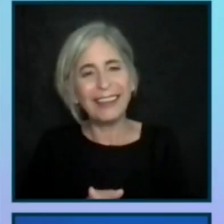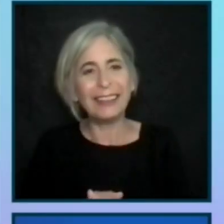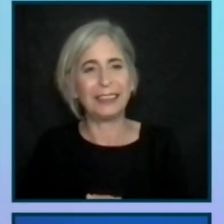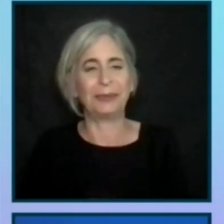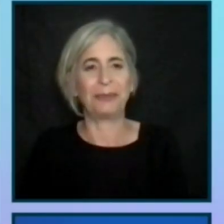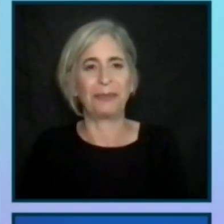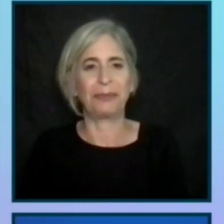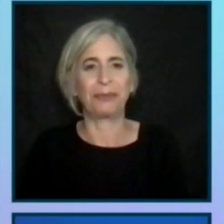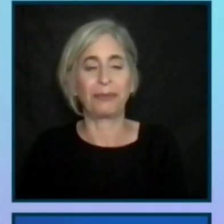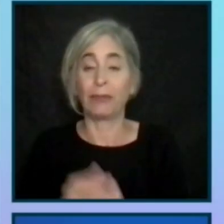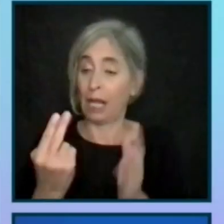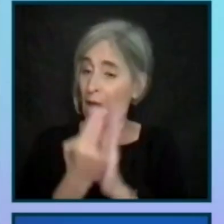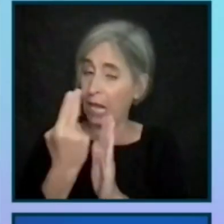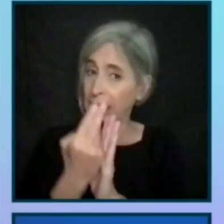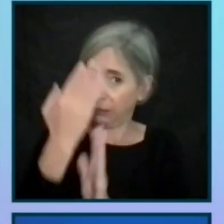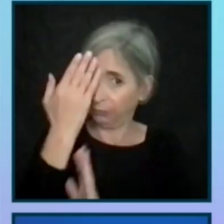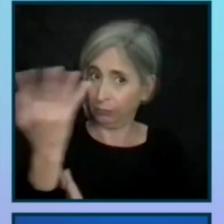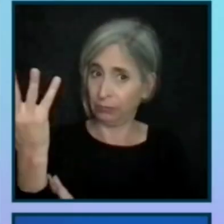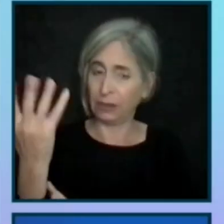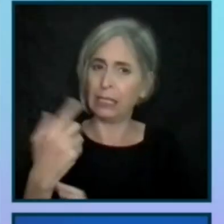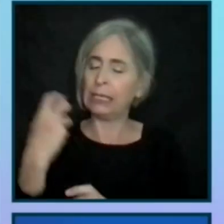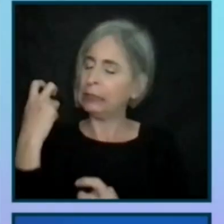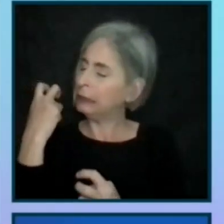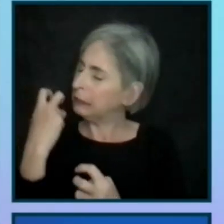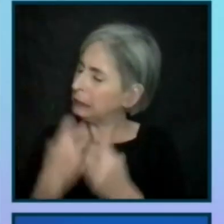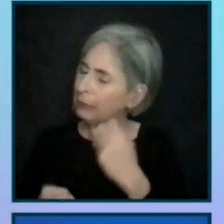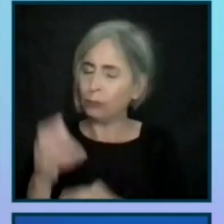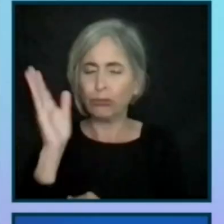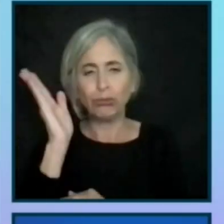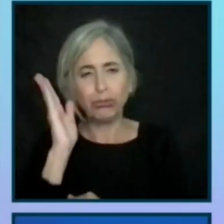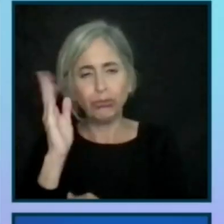Now, I'll be honest, this was a difficult speech to write because